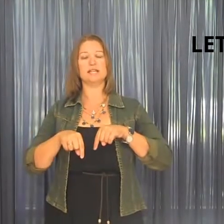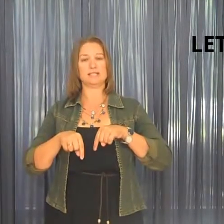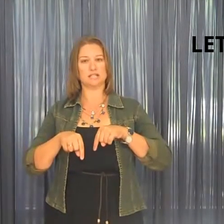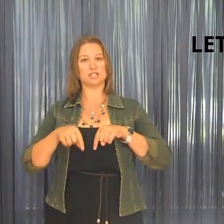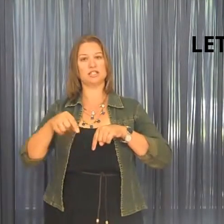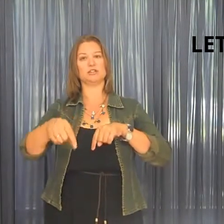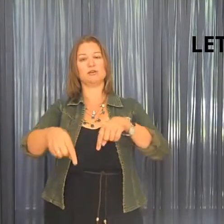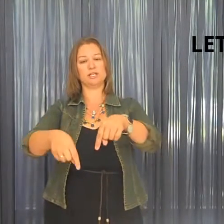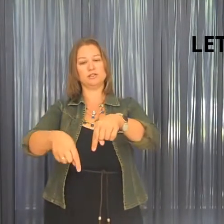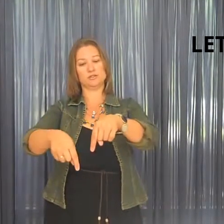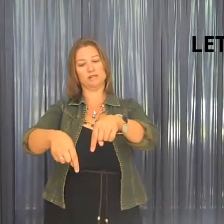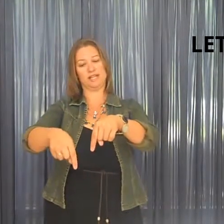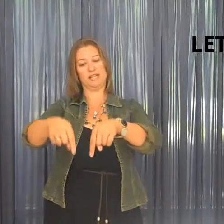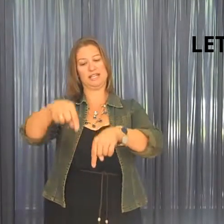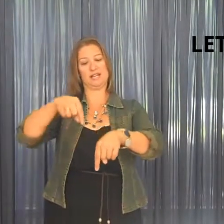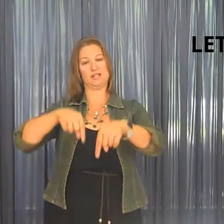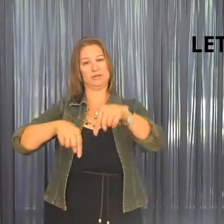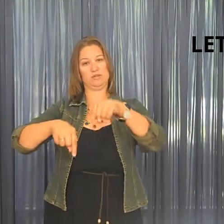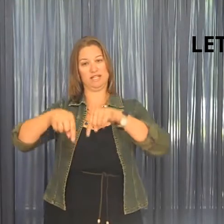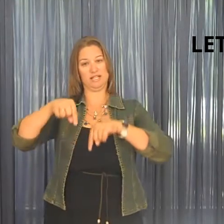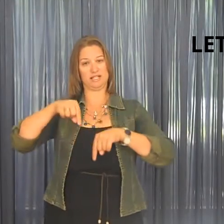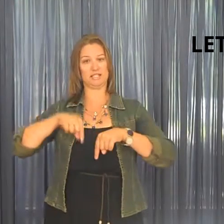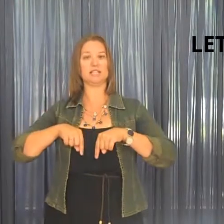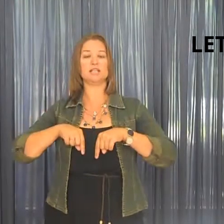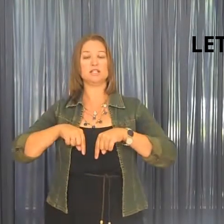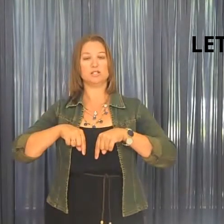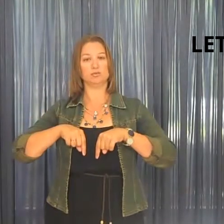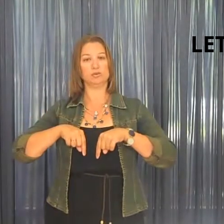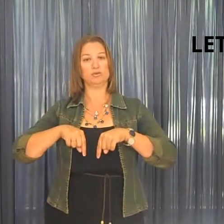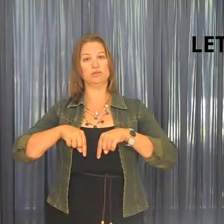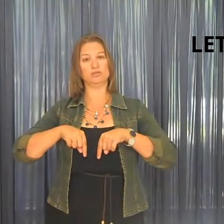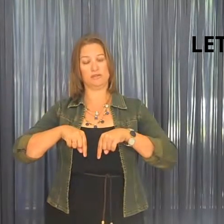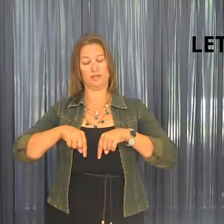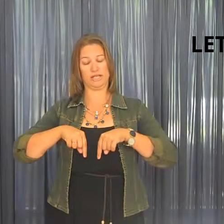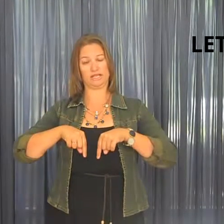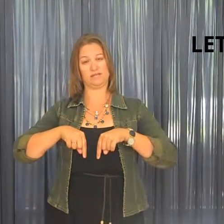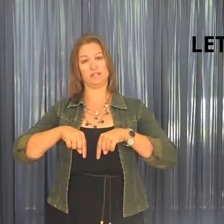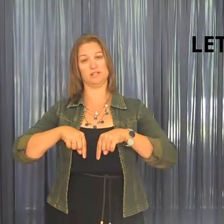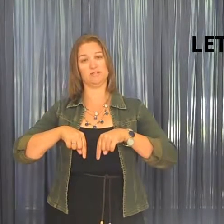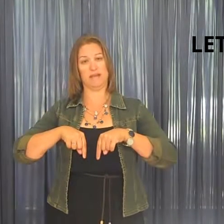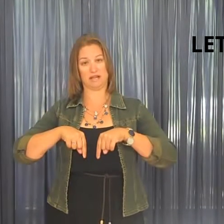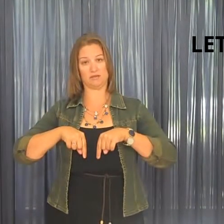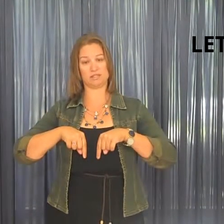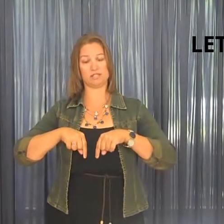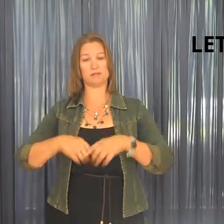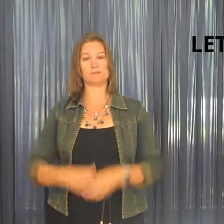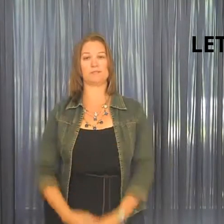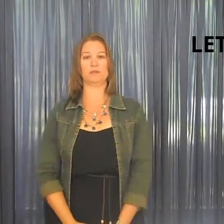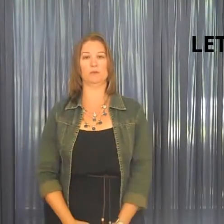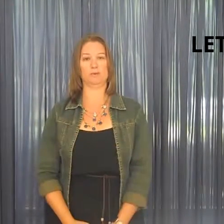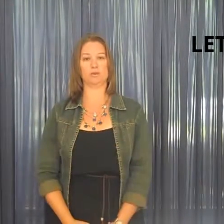Essentially you are going to do the play again and repeat it, and so you move your index fingers backwards.